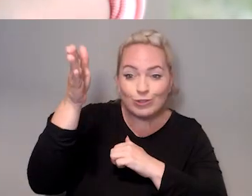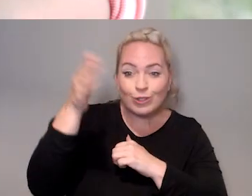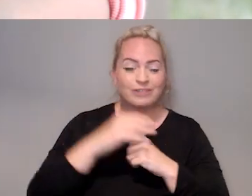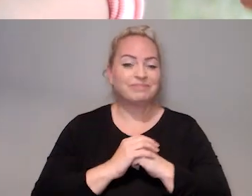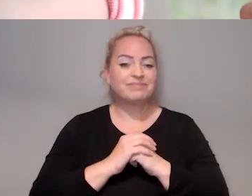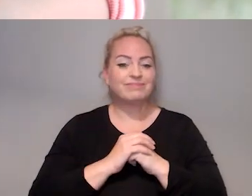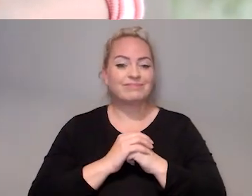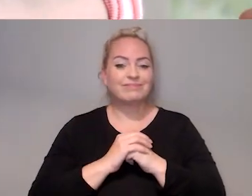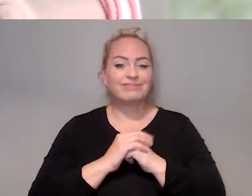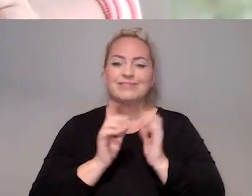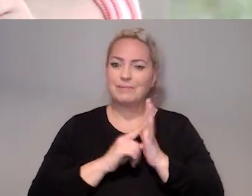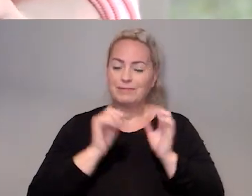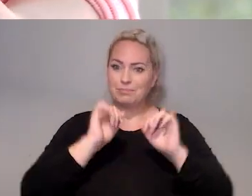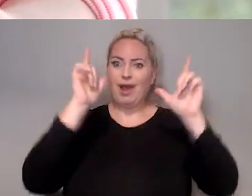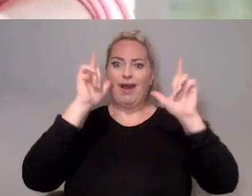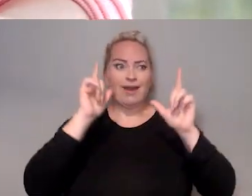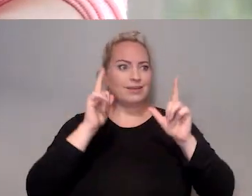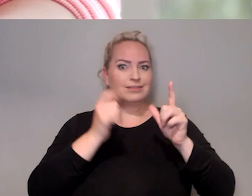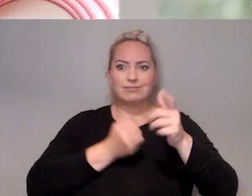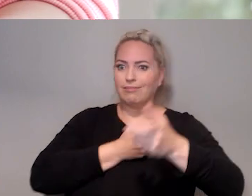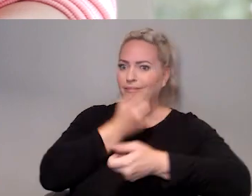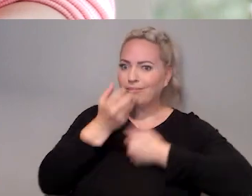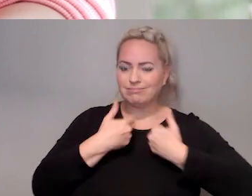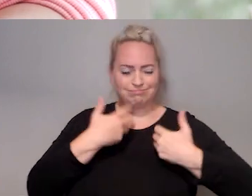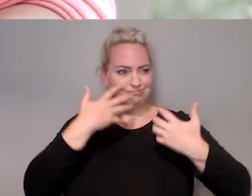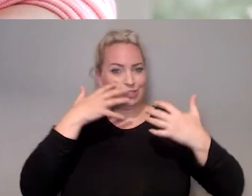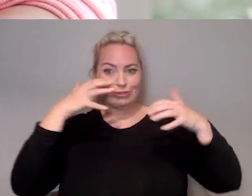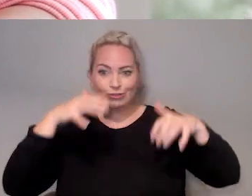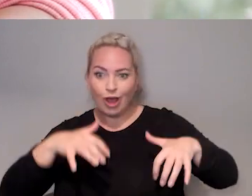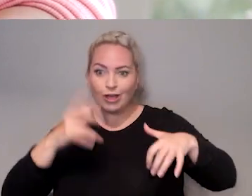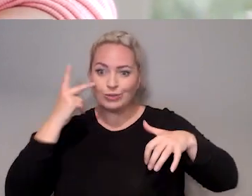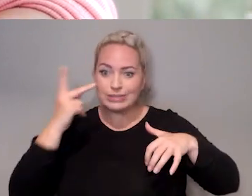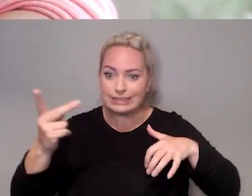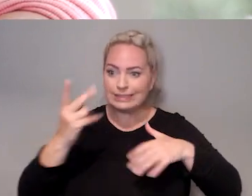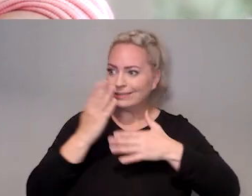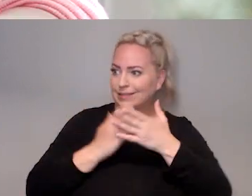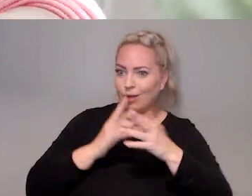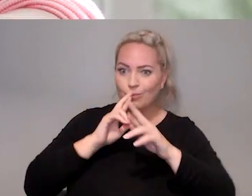and the surprises that come out and the shock that you see even in some of the responses in